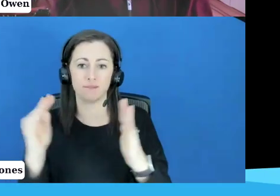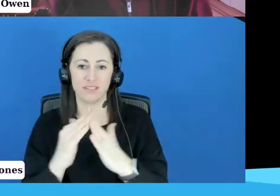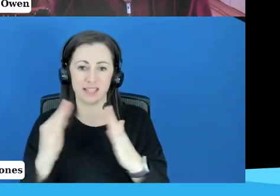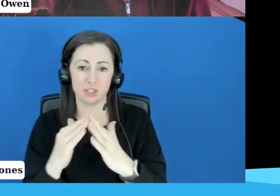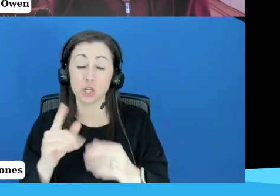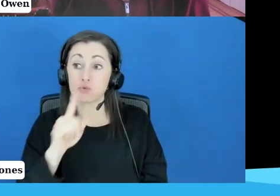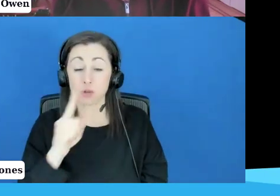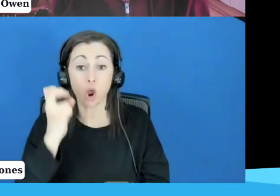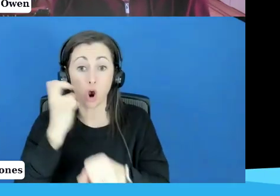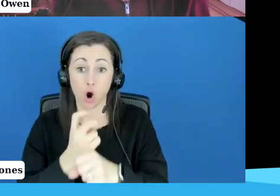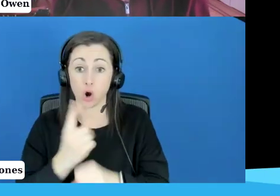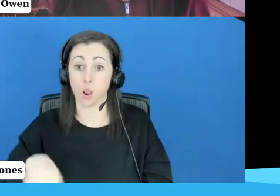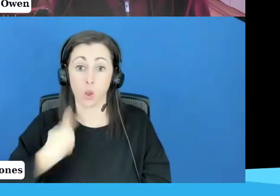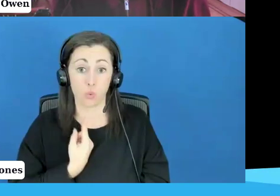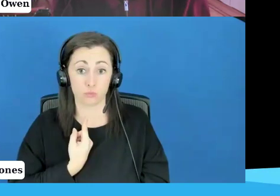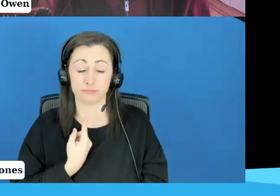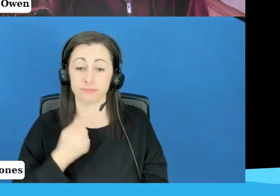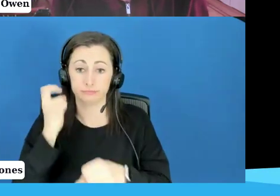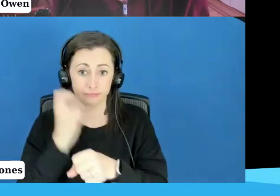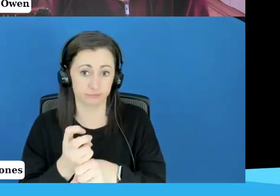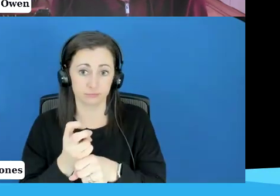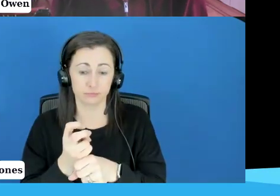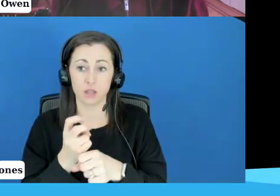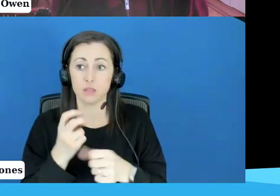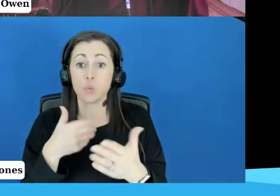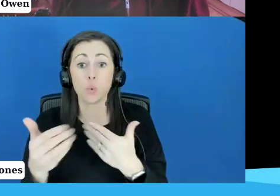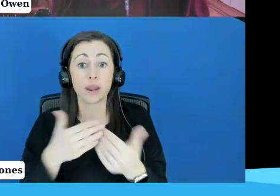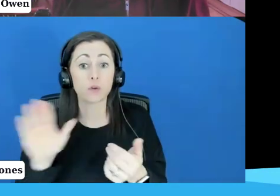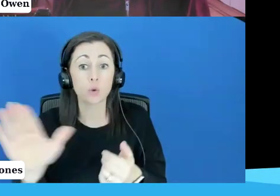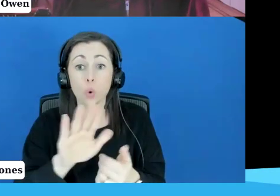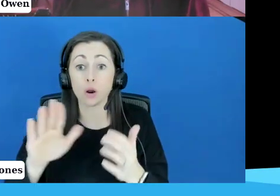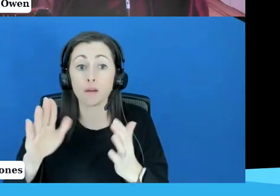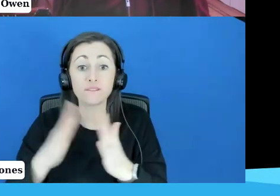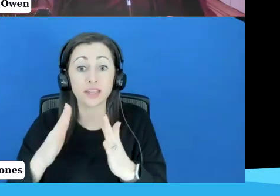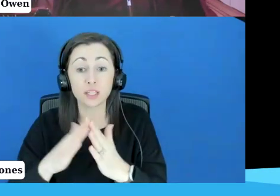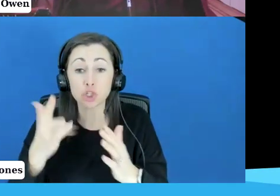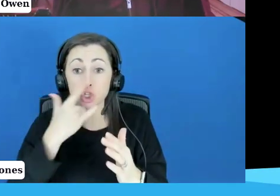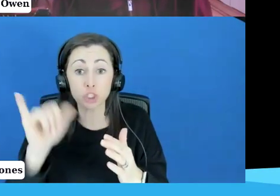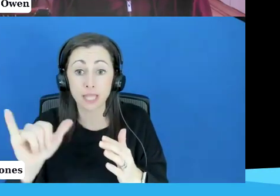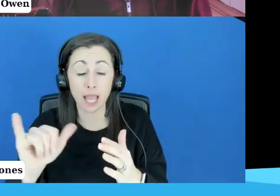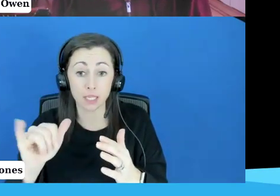This is so hard to do alone. Whatever your village looks like. My parents have passed, that's not an option for me.